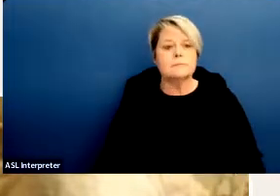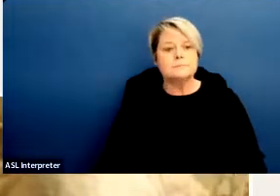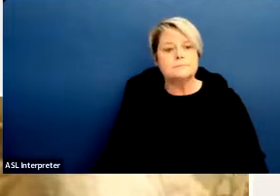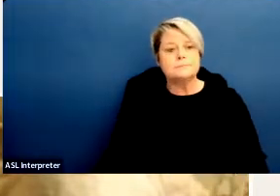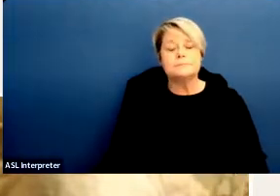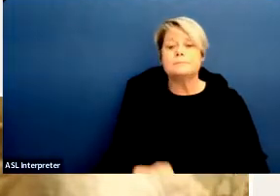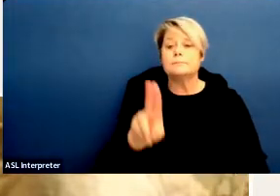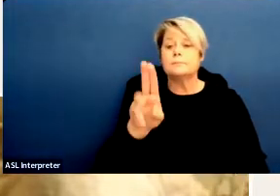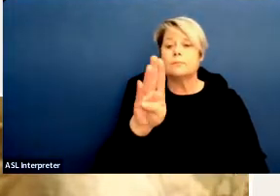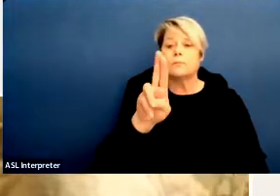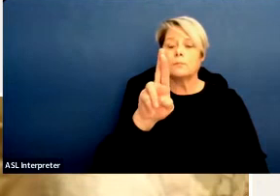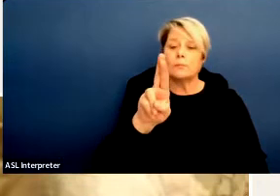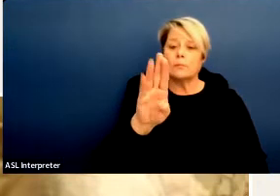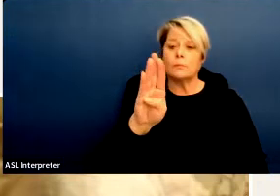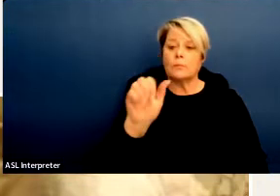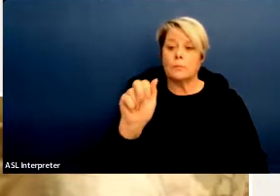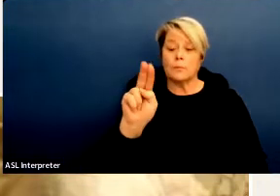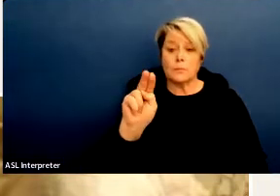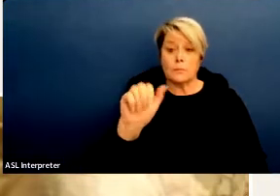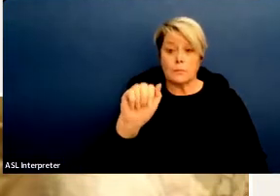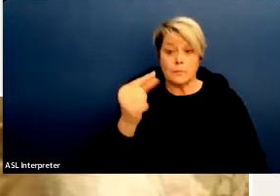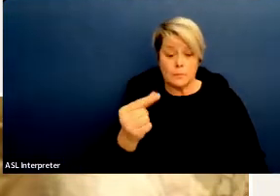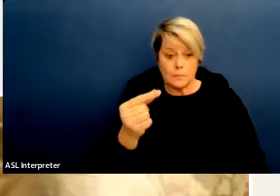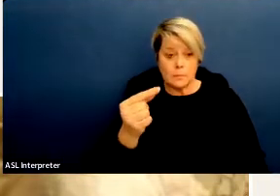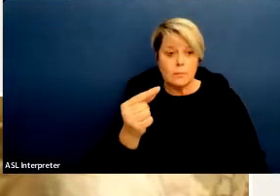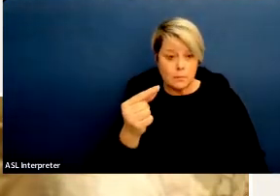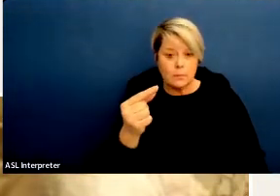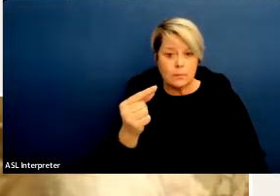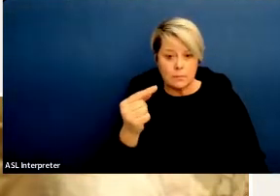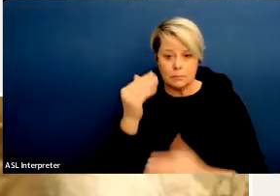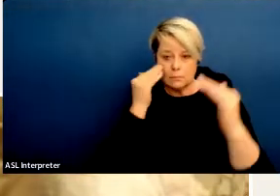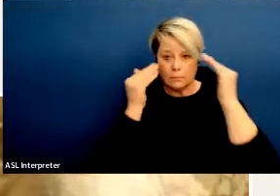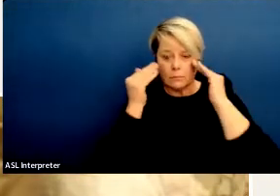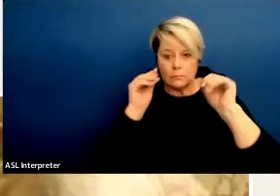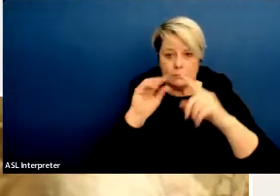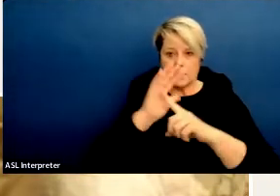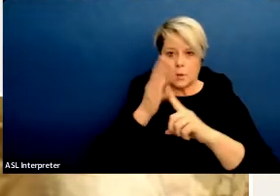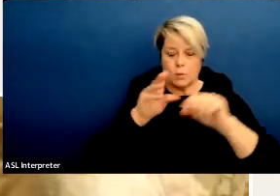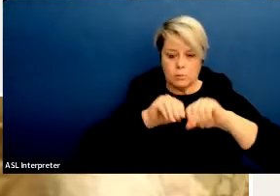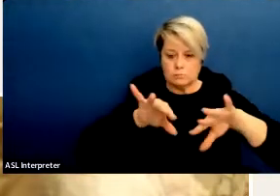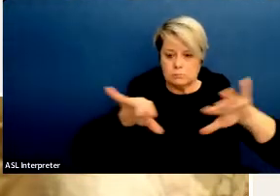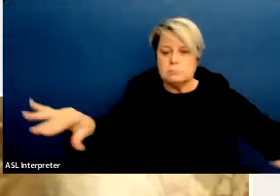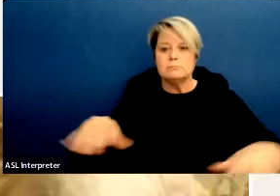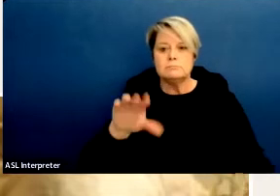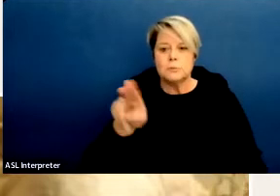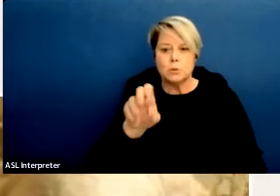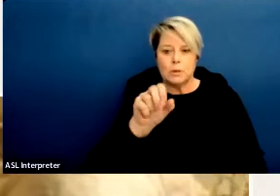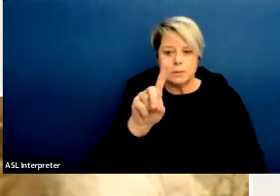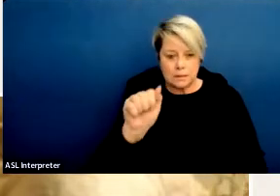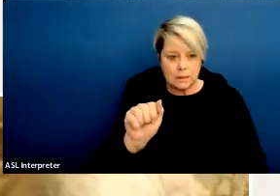outreach and afforded outreach on things that will benefit their ag skullchure Rawl operation. Urban ag